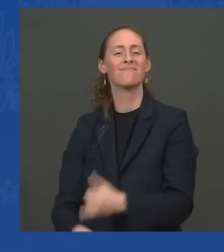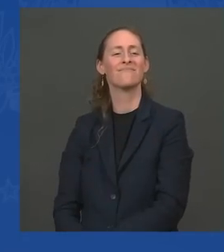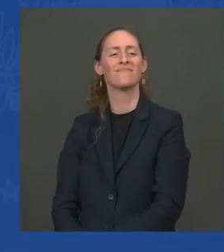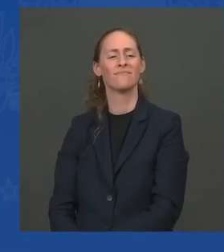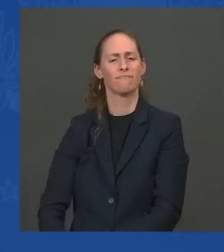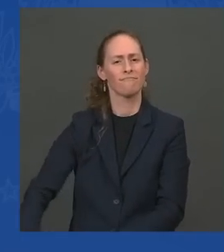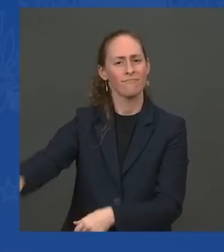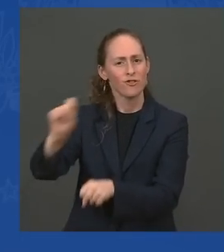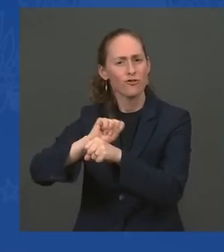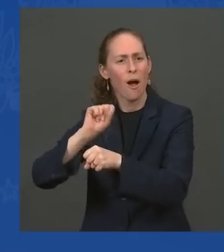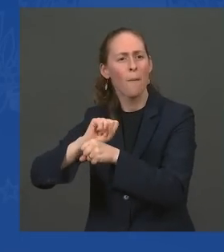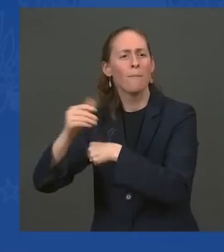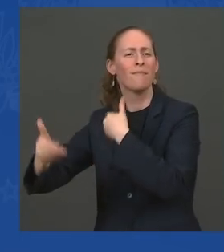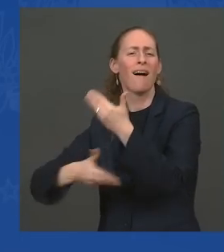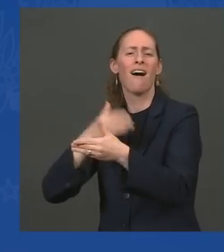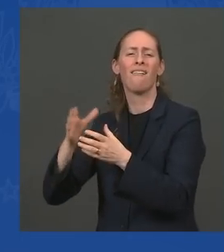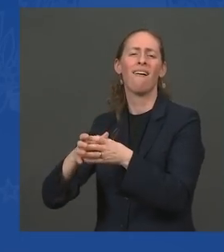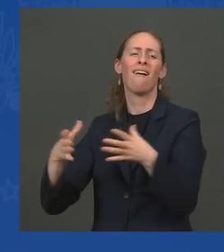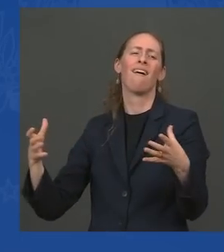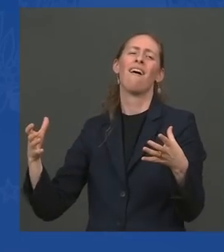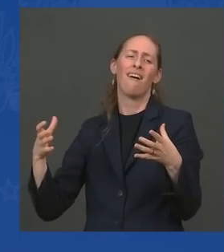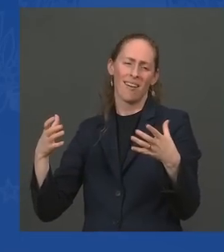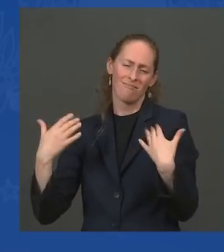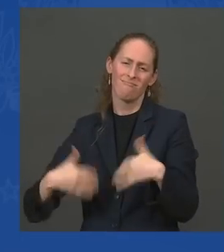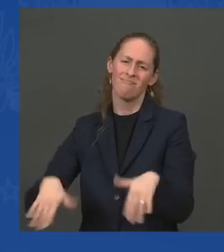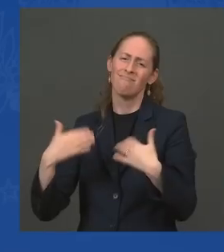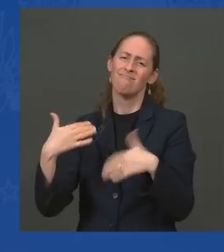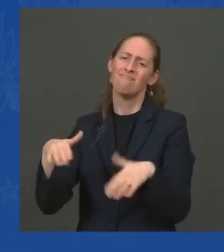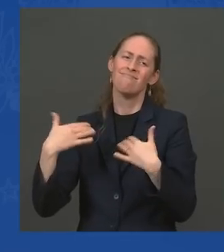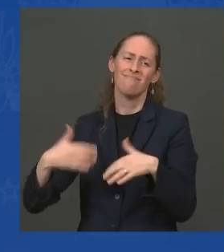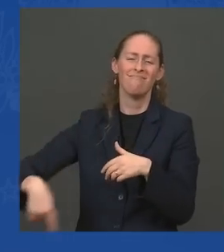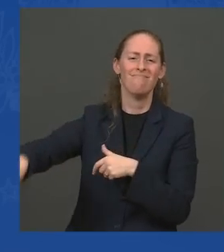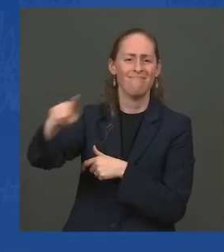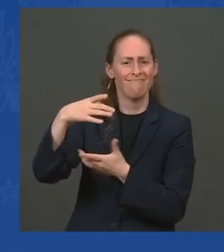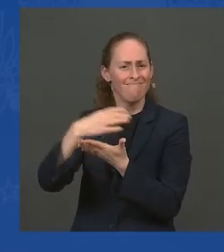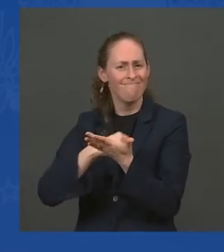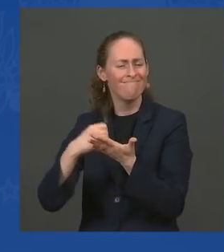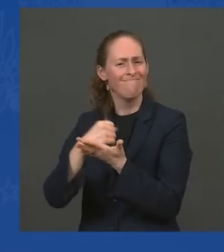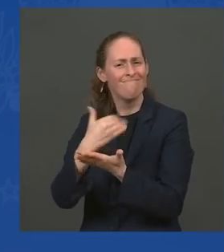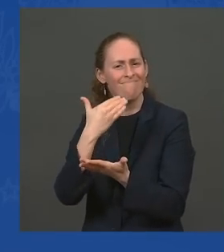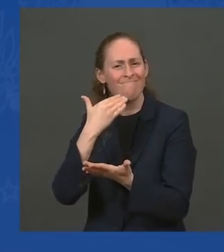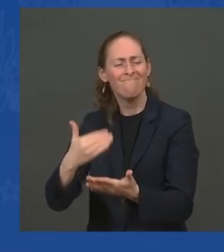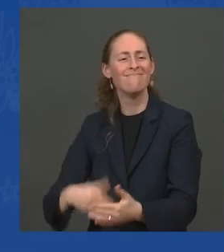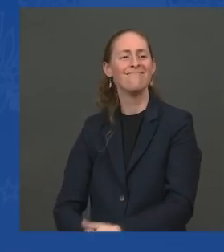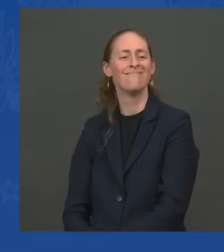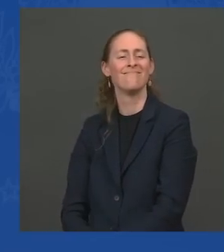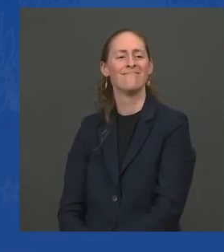Blue collar union jobs that lift families into the middle class and restore pride in all of our communities